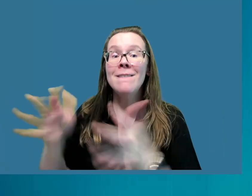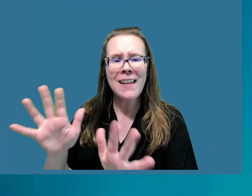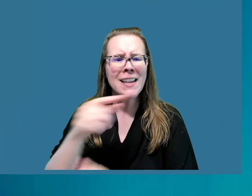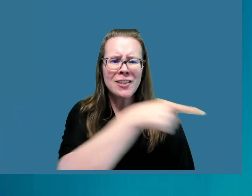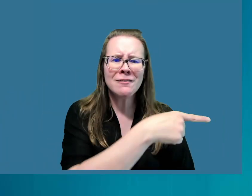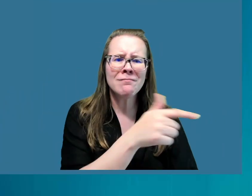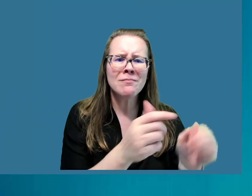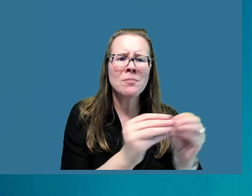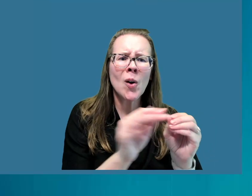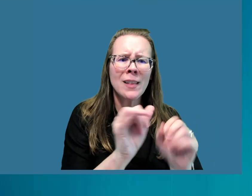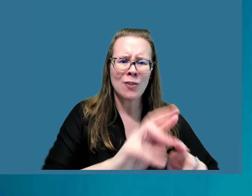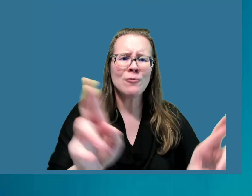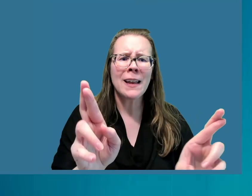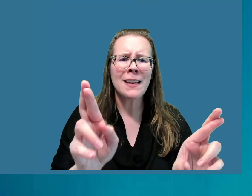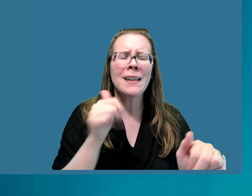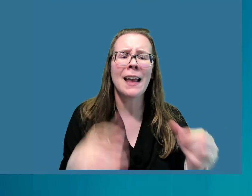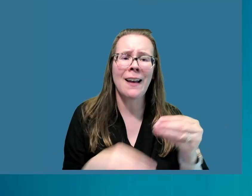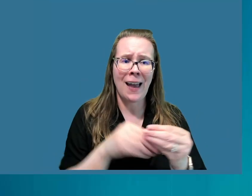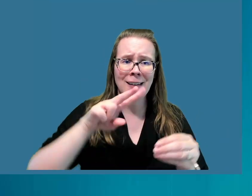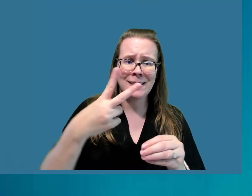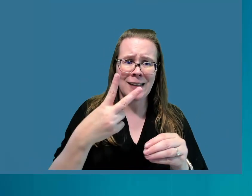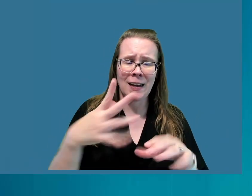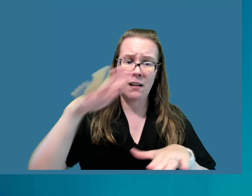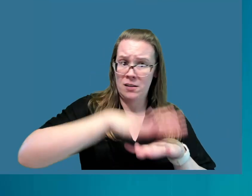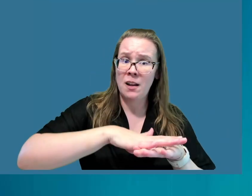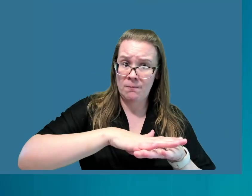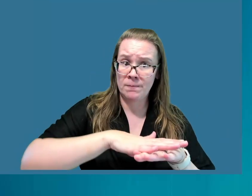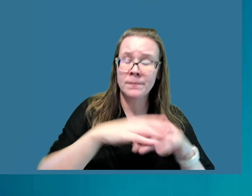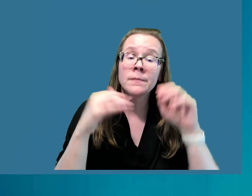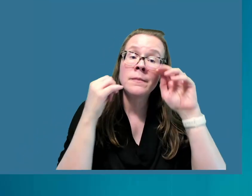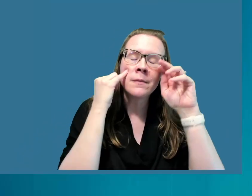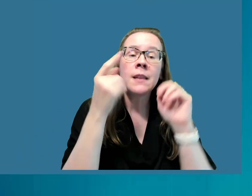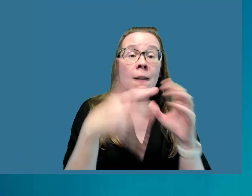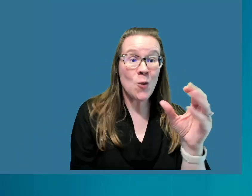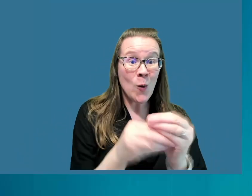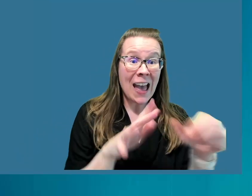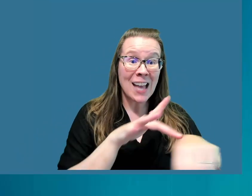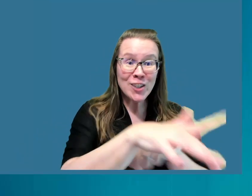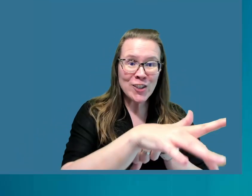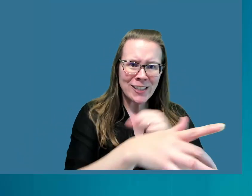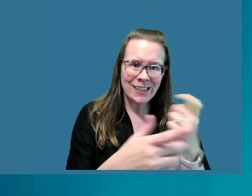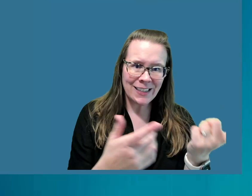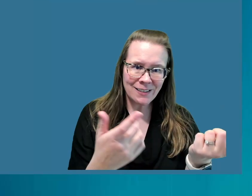it'll look a little dull and, um, like the icing loses some of its shine. And